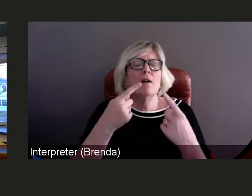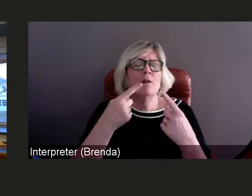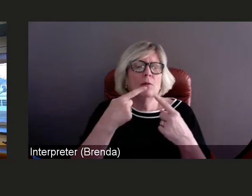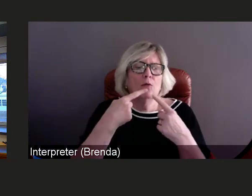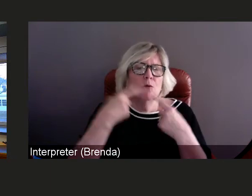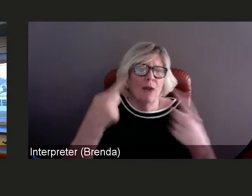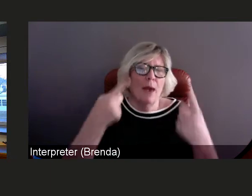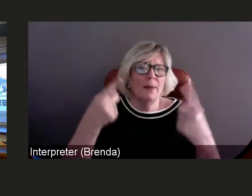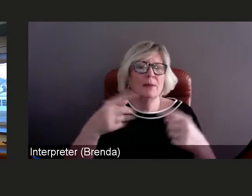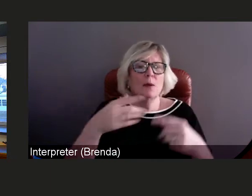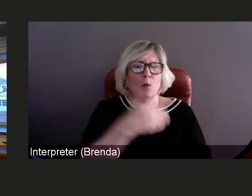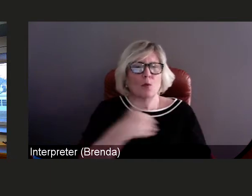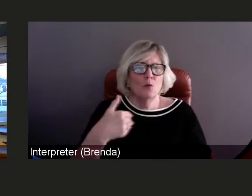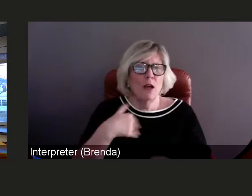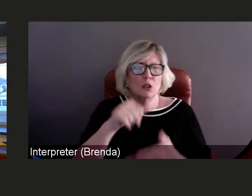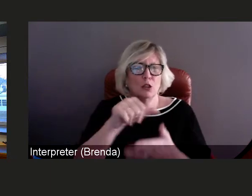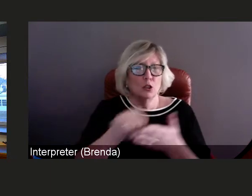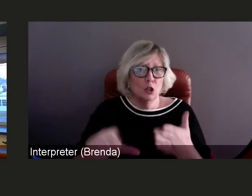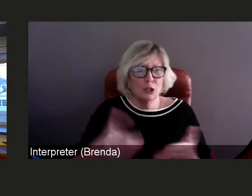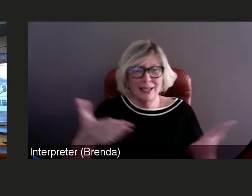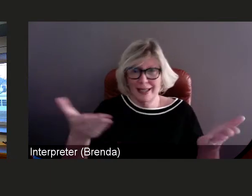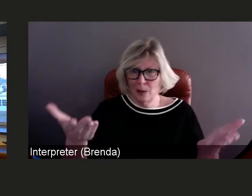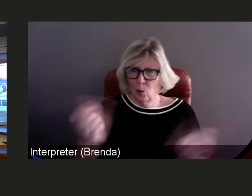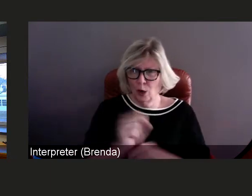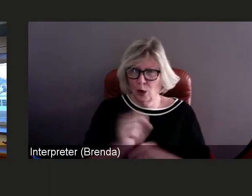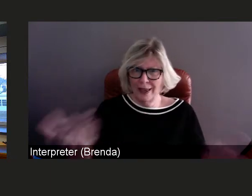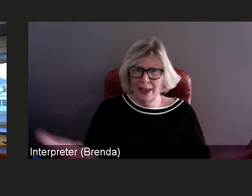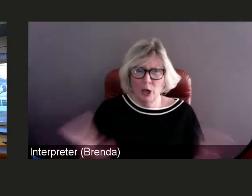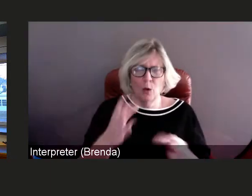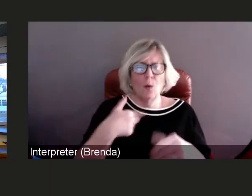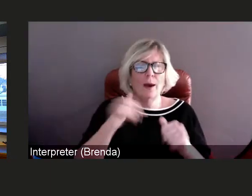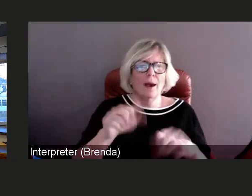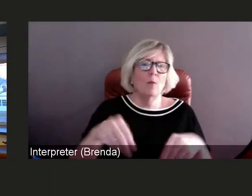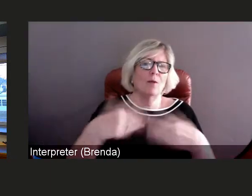so that we can provide those kinds of services and grow those kinds of services.